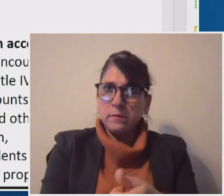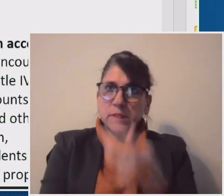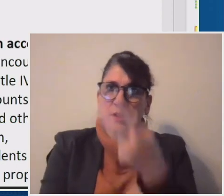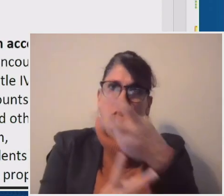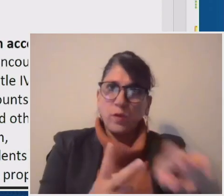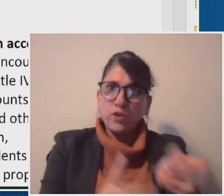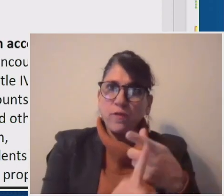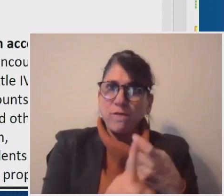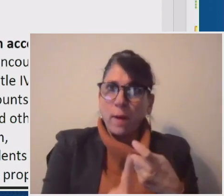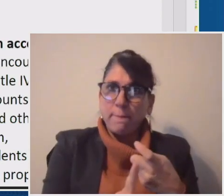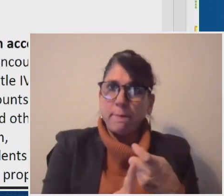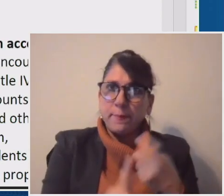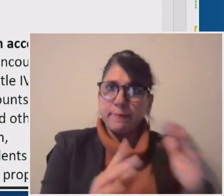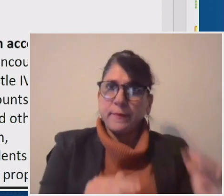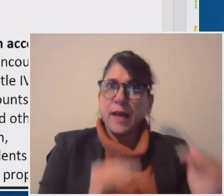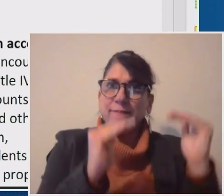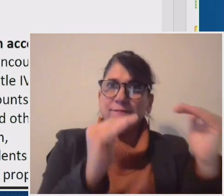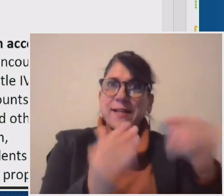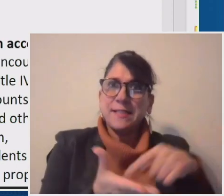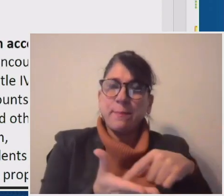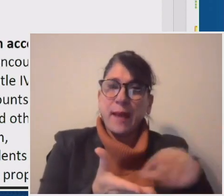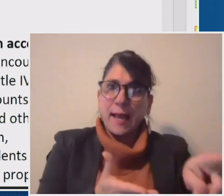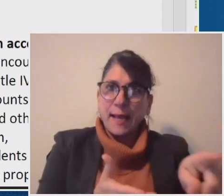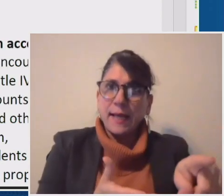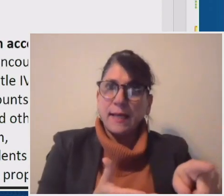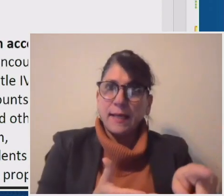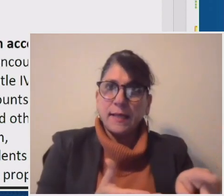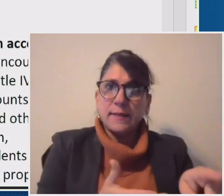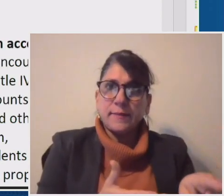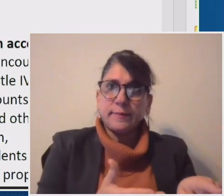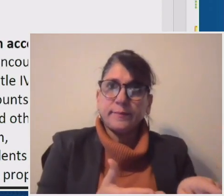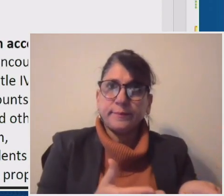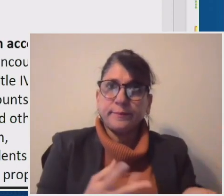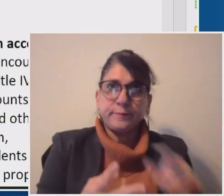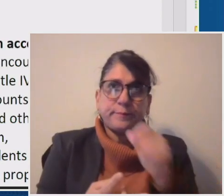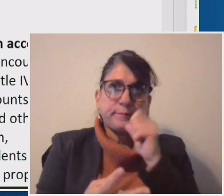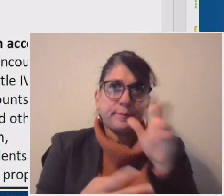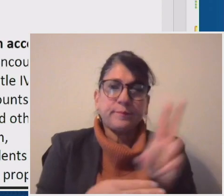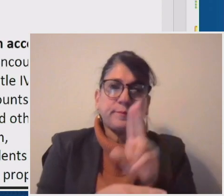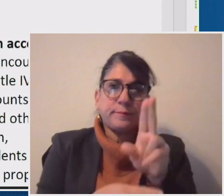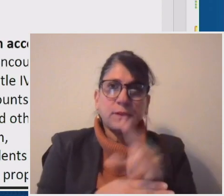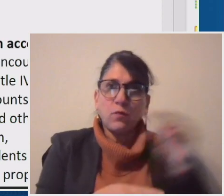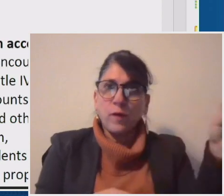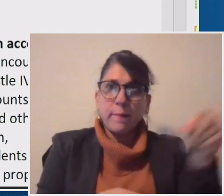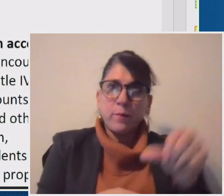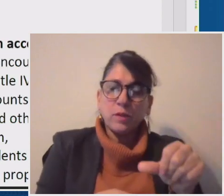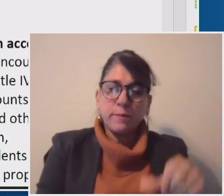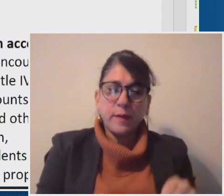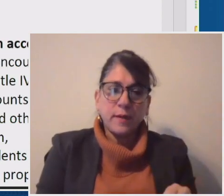advance pay to either- we don't use reimbursement in HCM2. There are some nuances there which I don't